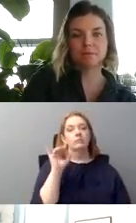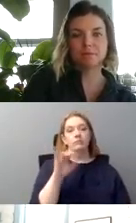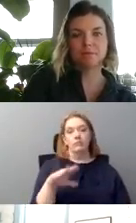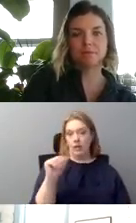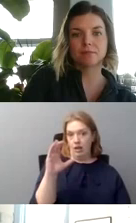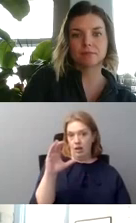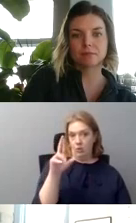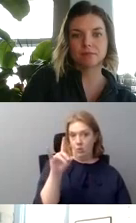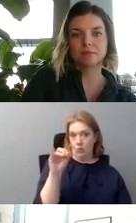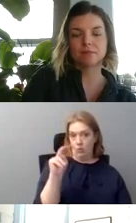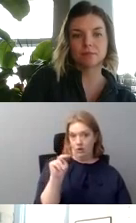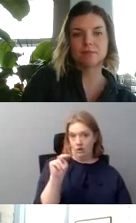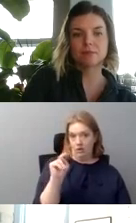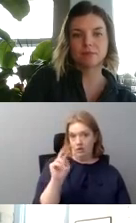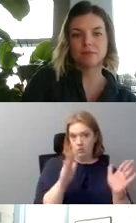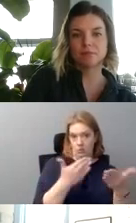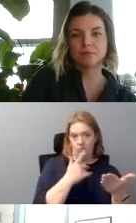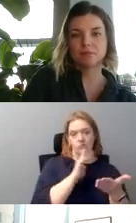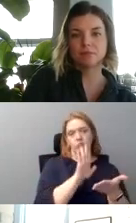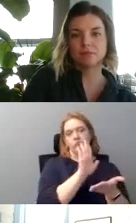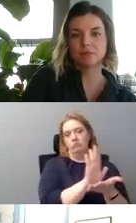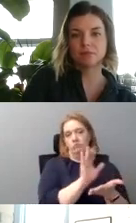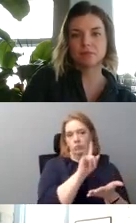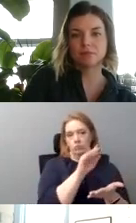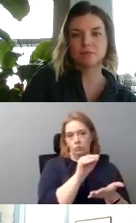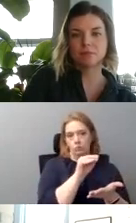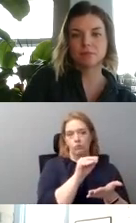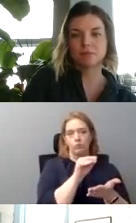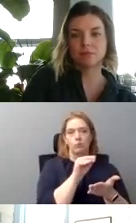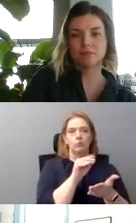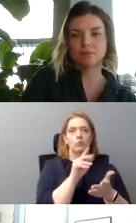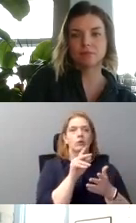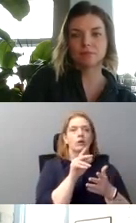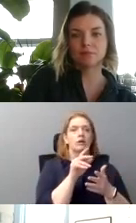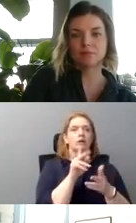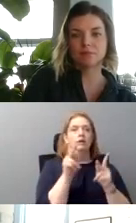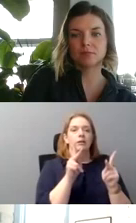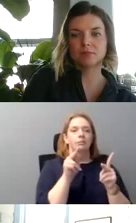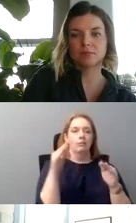David's pop-up studio, so that was a room that people actually really didn't enter, and now it's